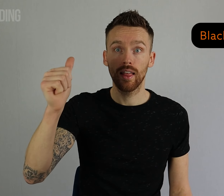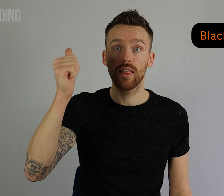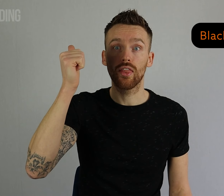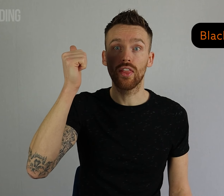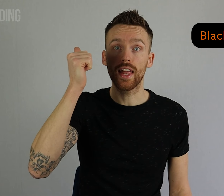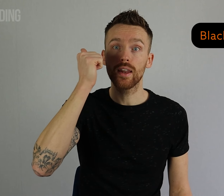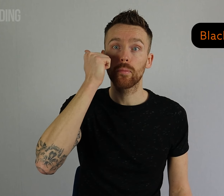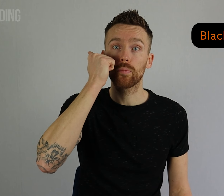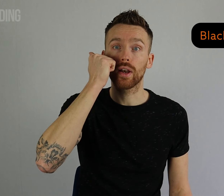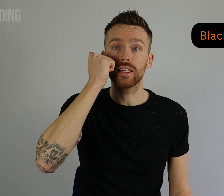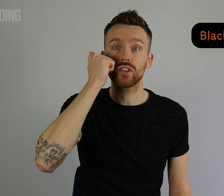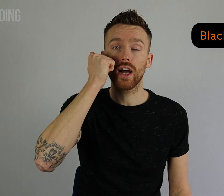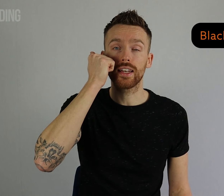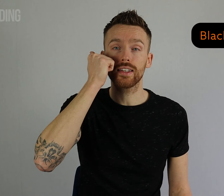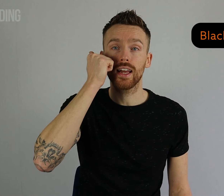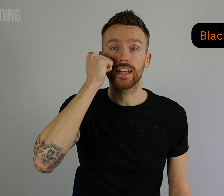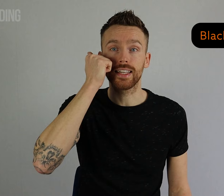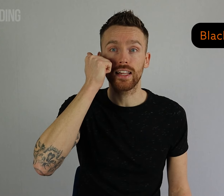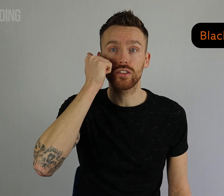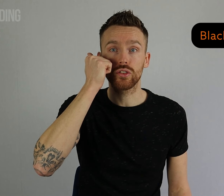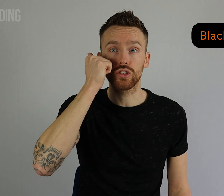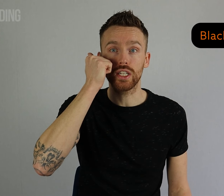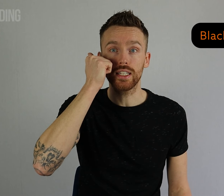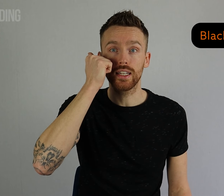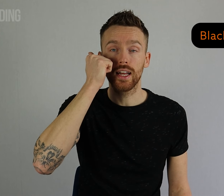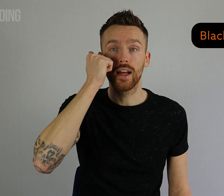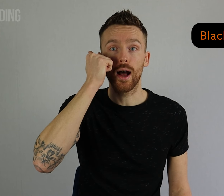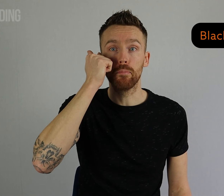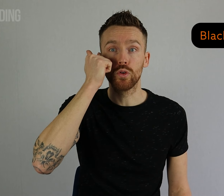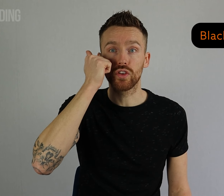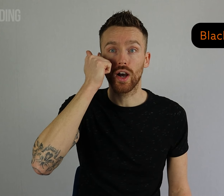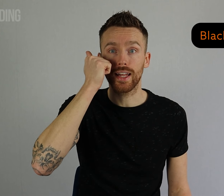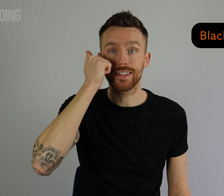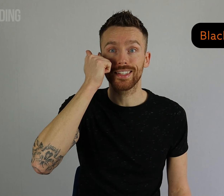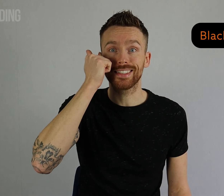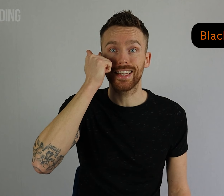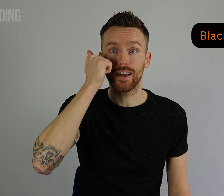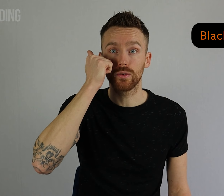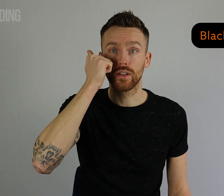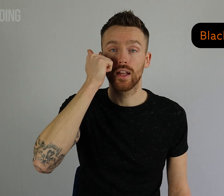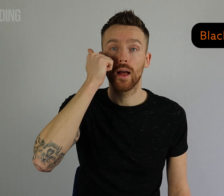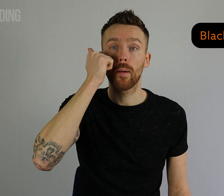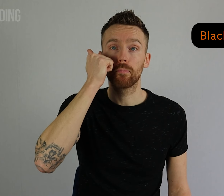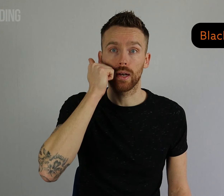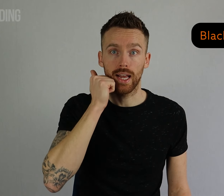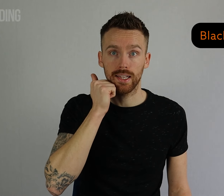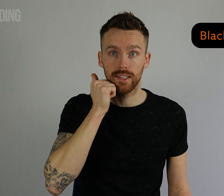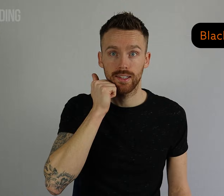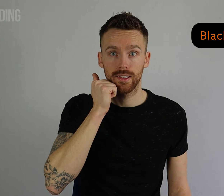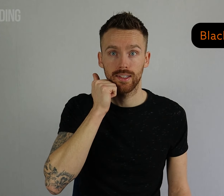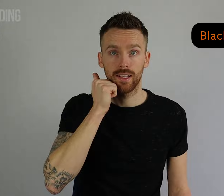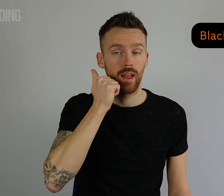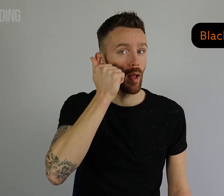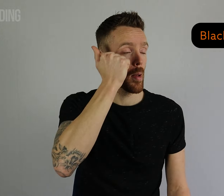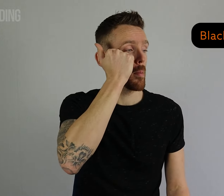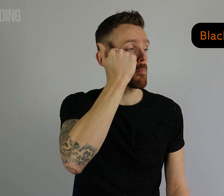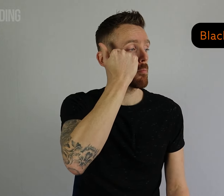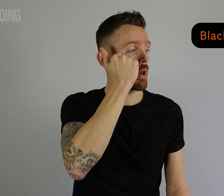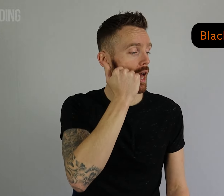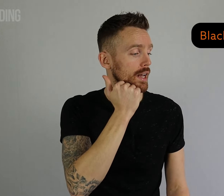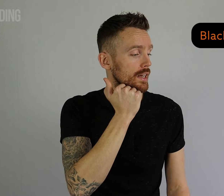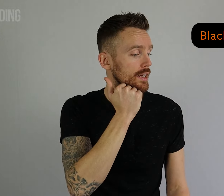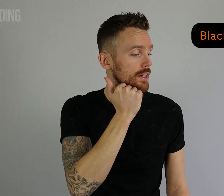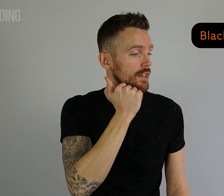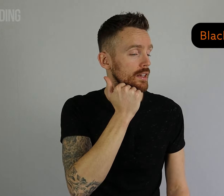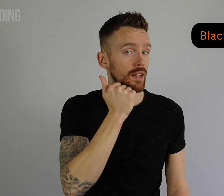Then, place your hand against your cheek and move your hand down. Black.